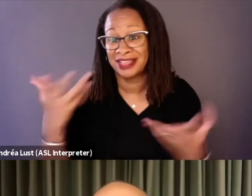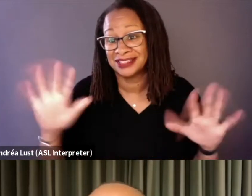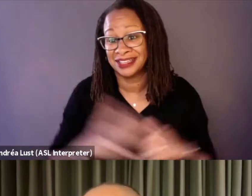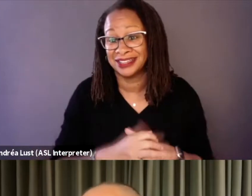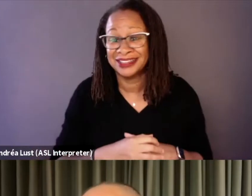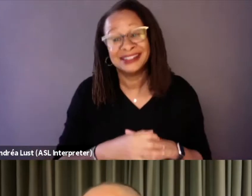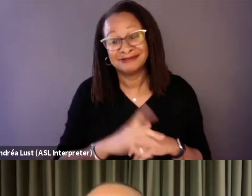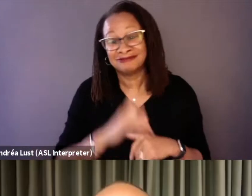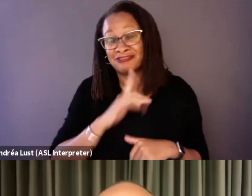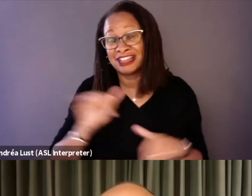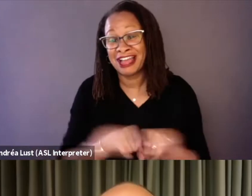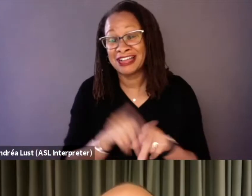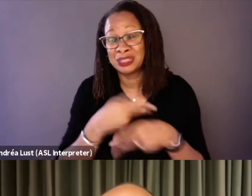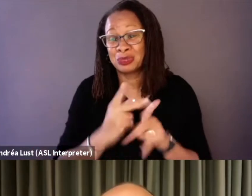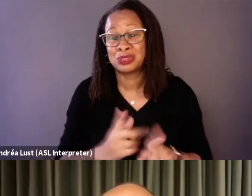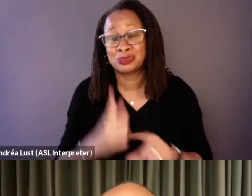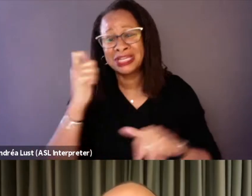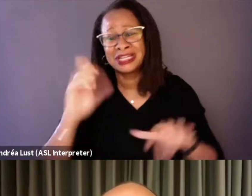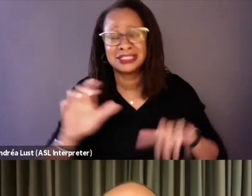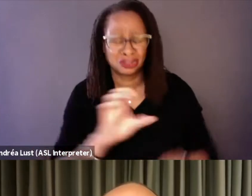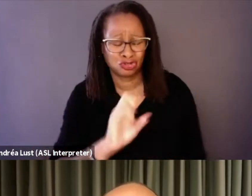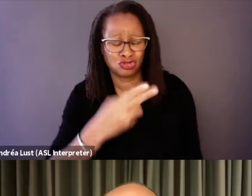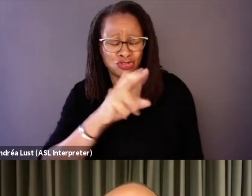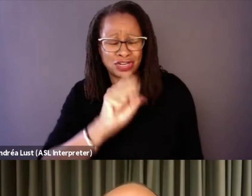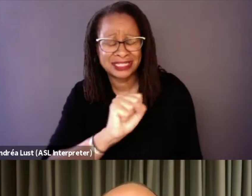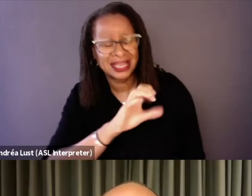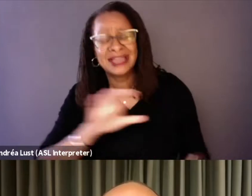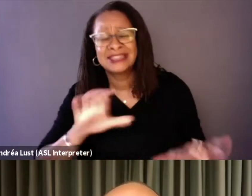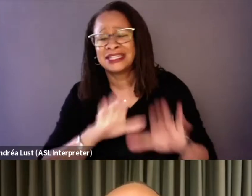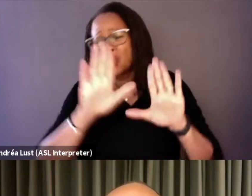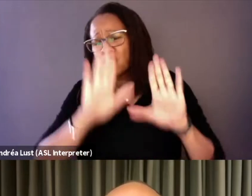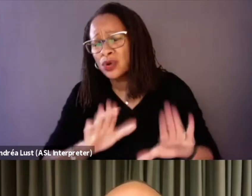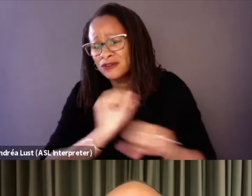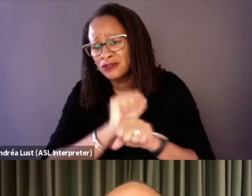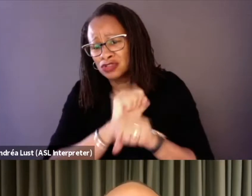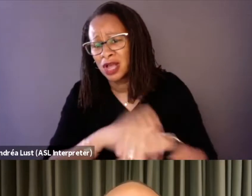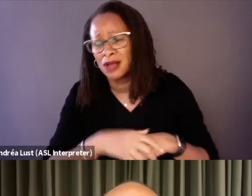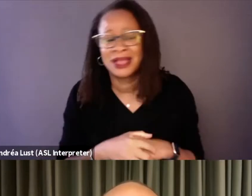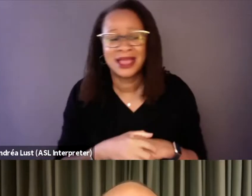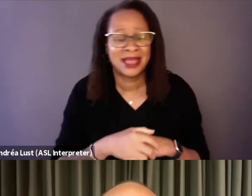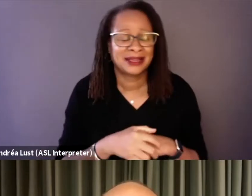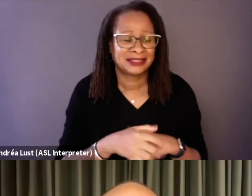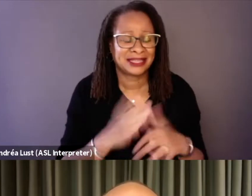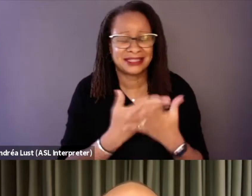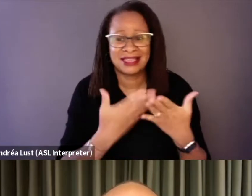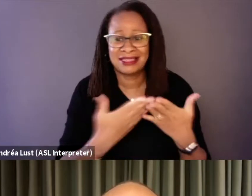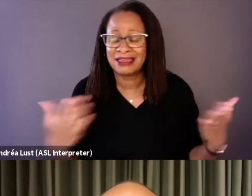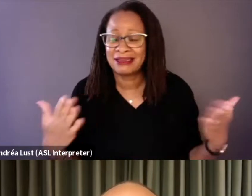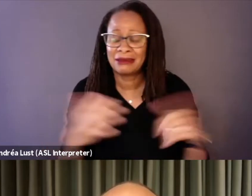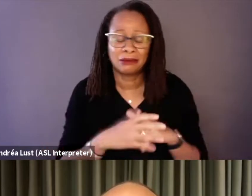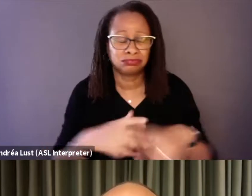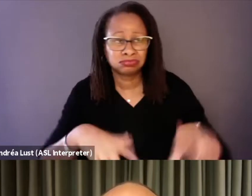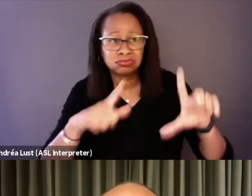cause Chris did a fantastic job. It is such a seeing that first card, it was so powerful.